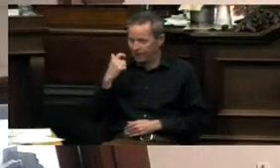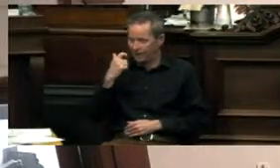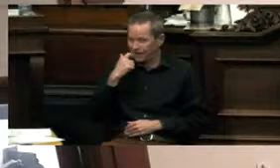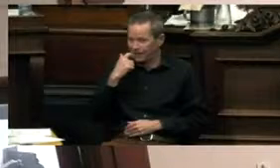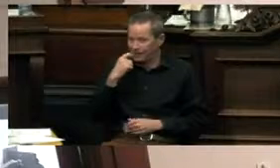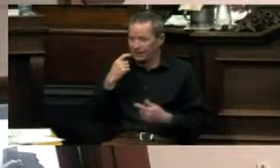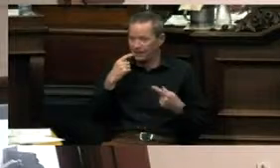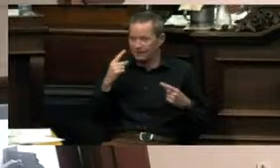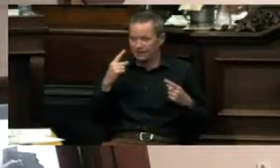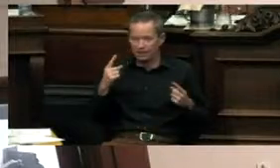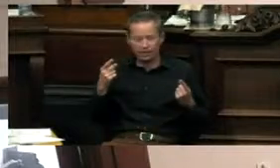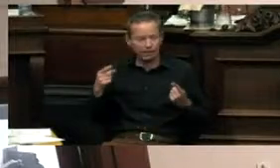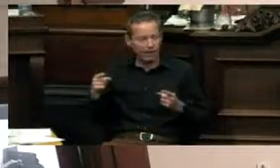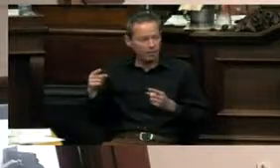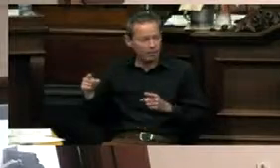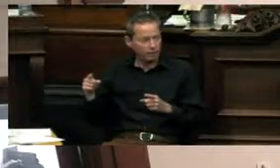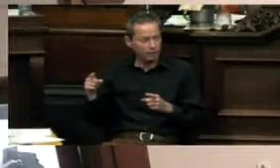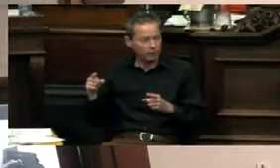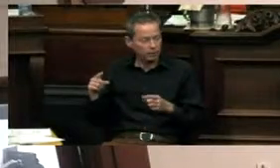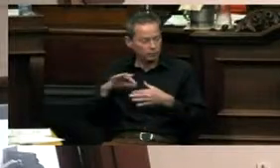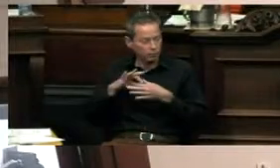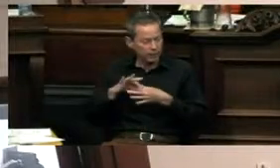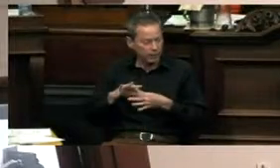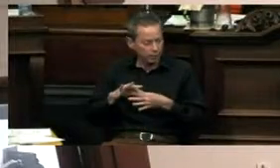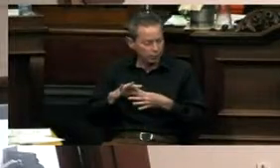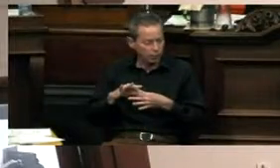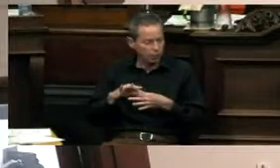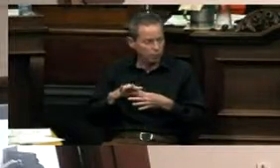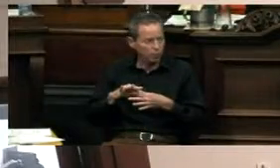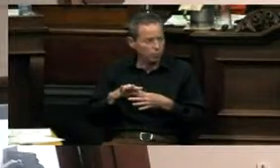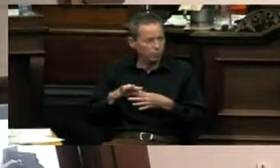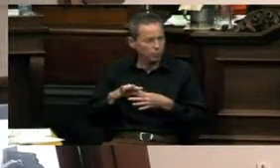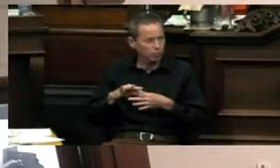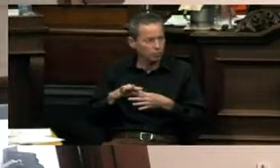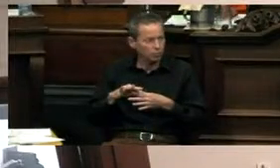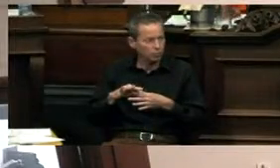the council, in light of the